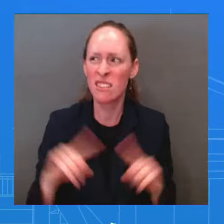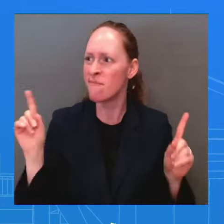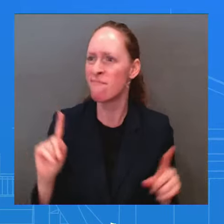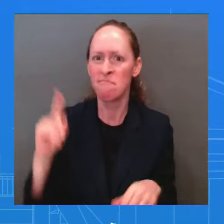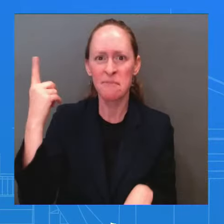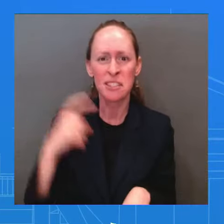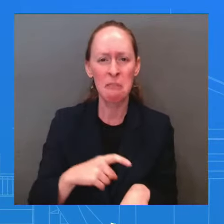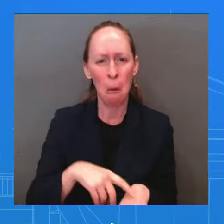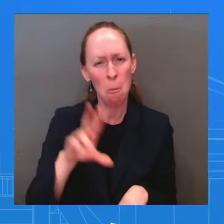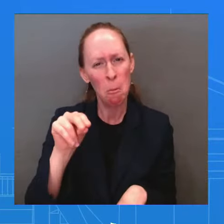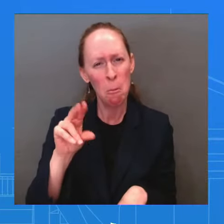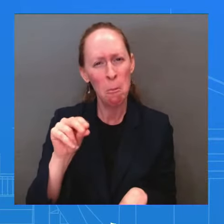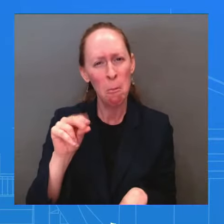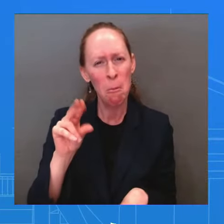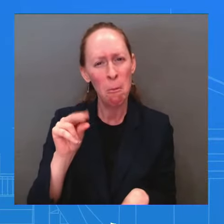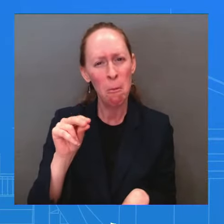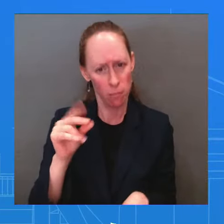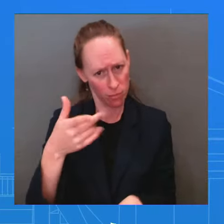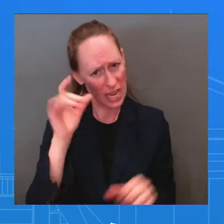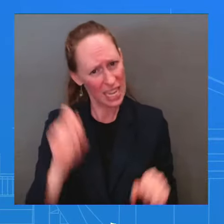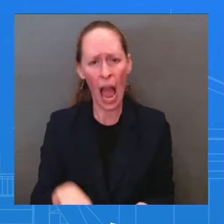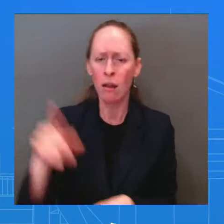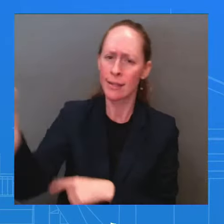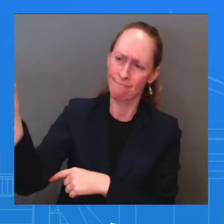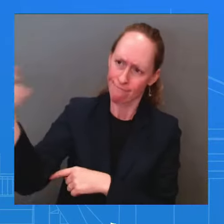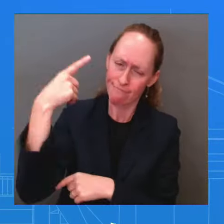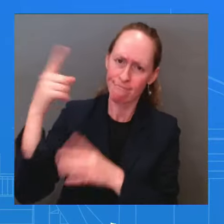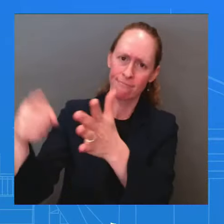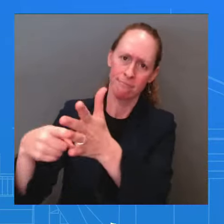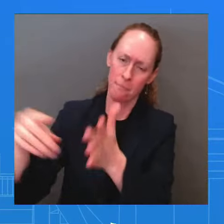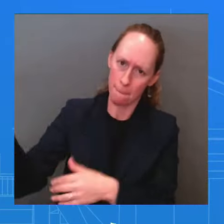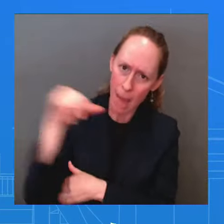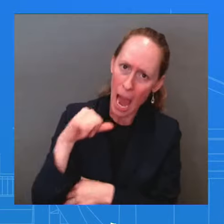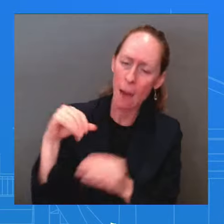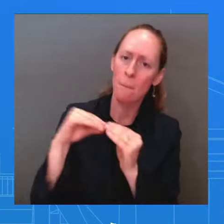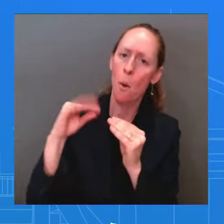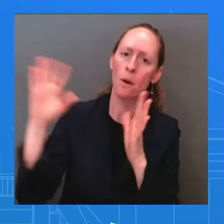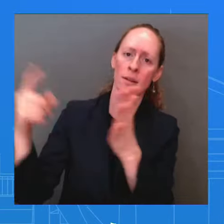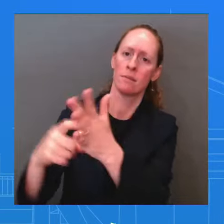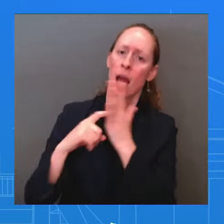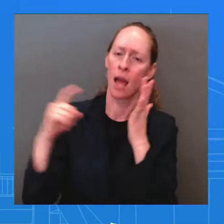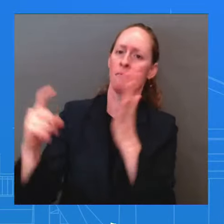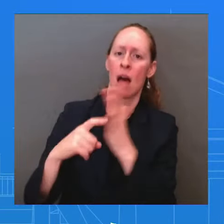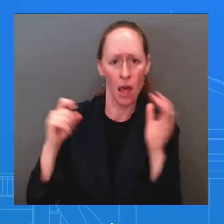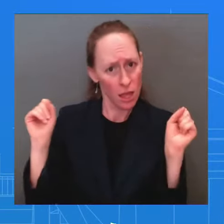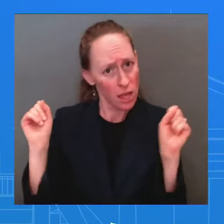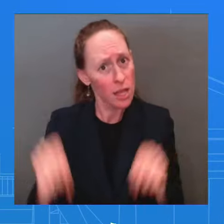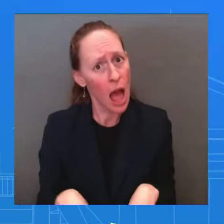pay and fair wages -- I'm sorry -- fair benefits. And so, that's what we want to see. Those conversations, those negotiations